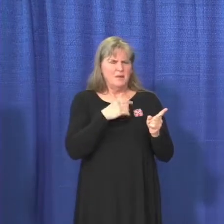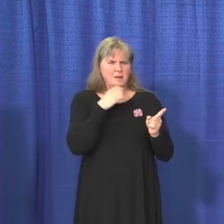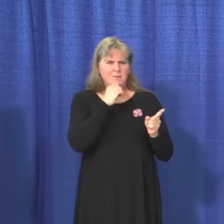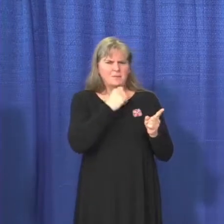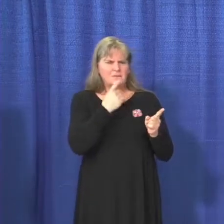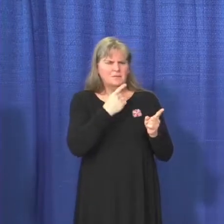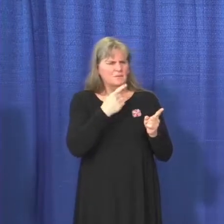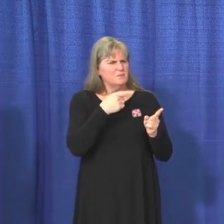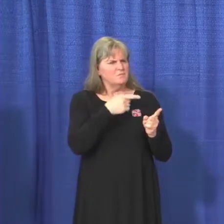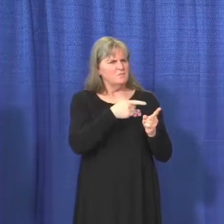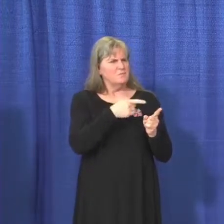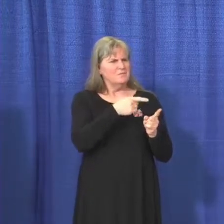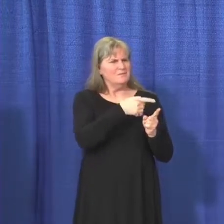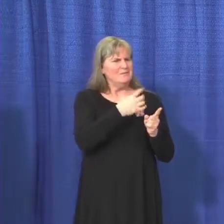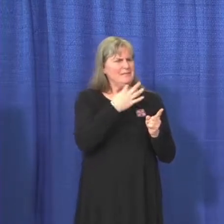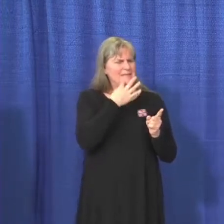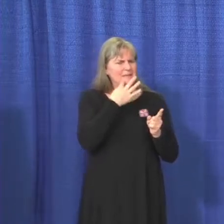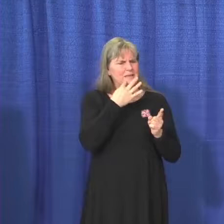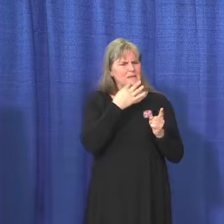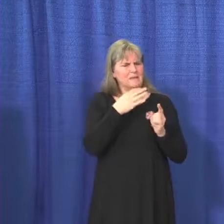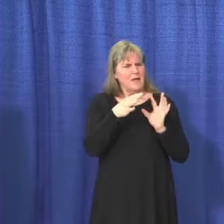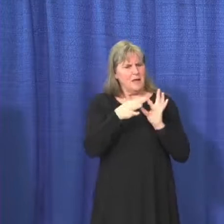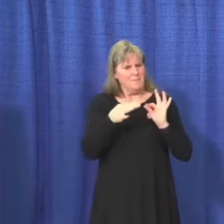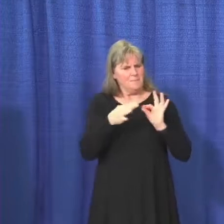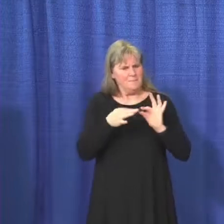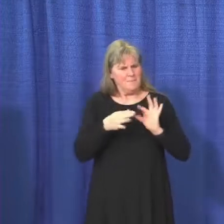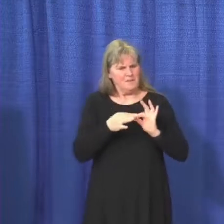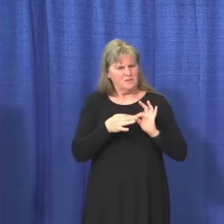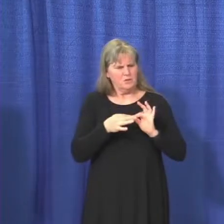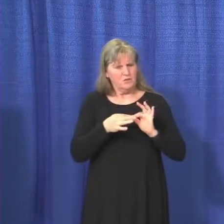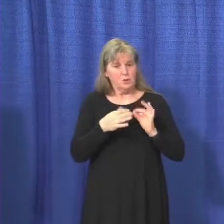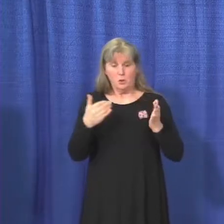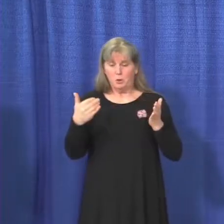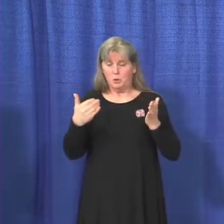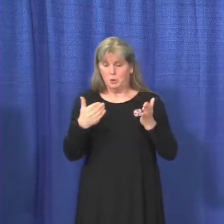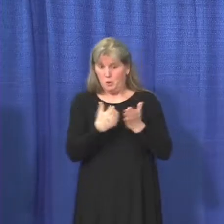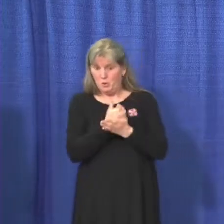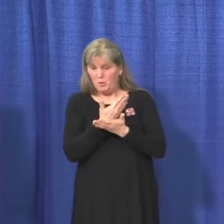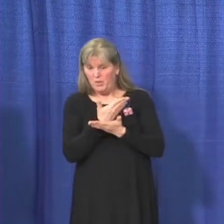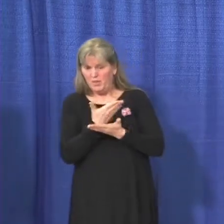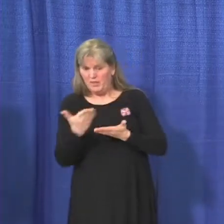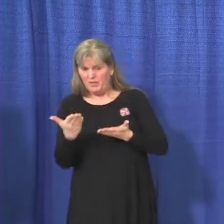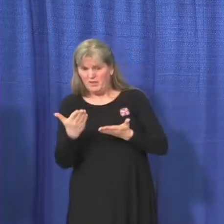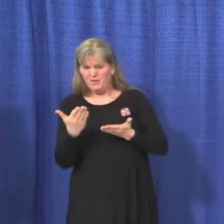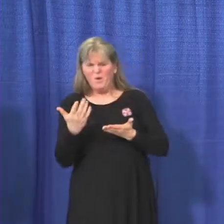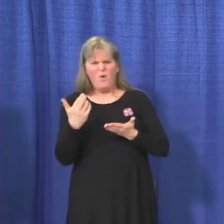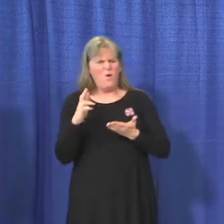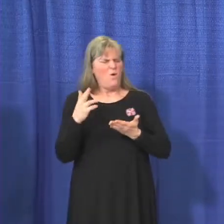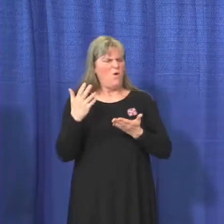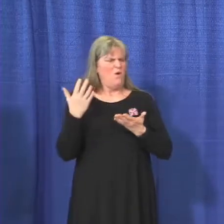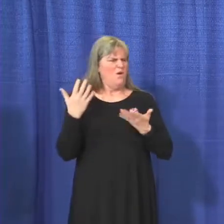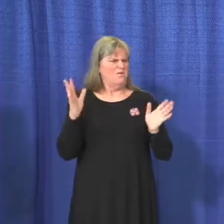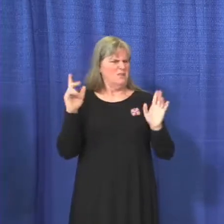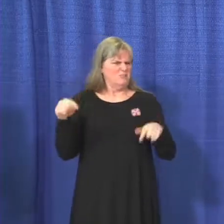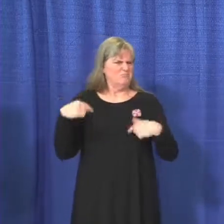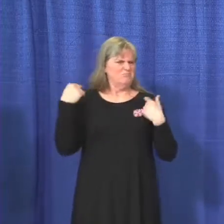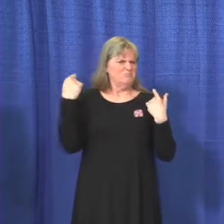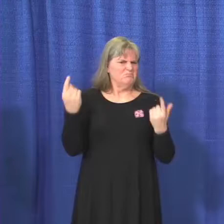things that you mentioned actually you or are they being announced today or are they going to be announced.